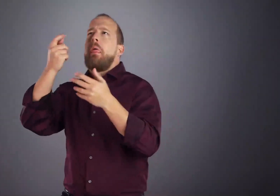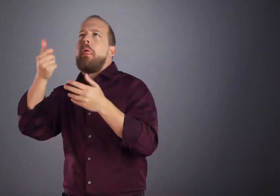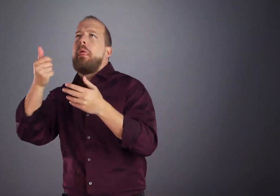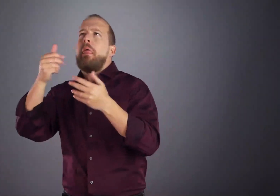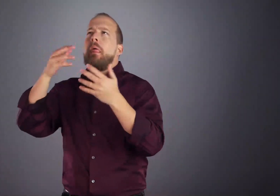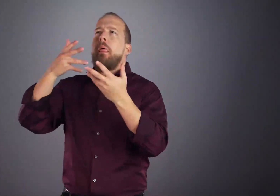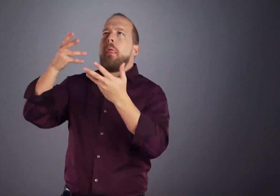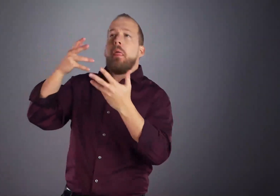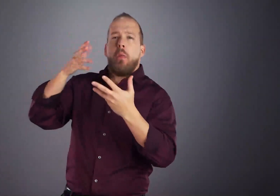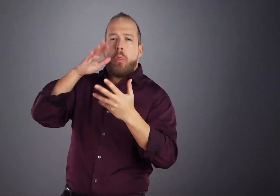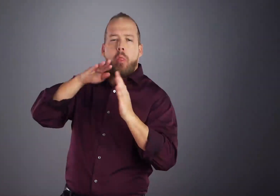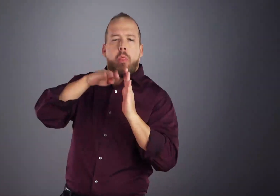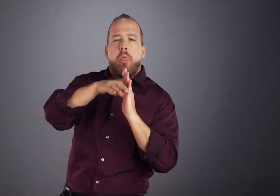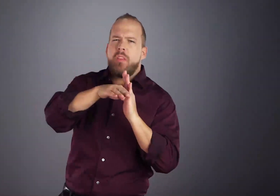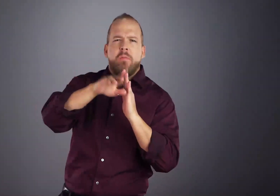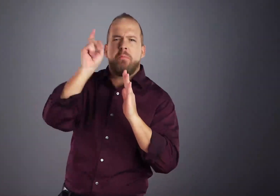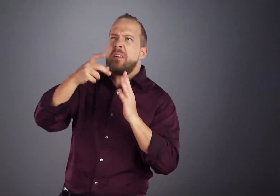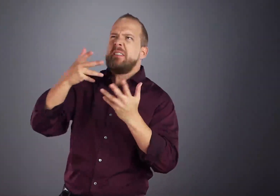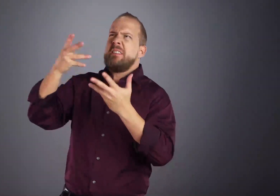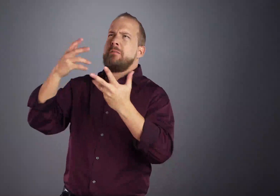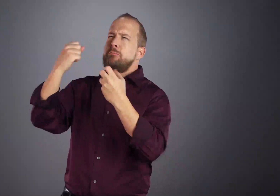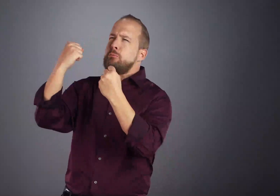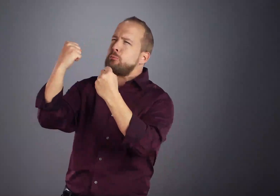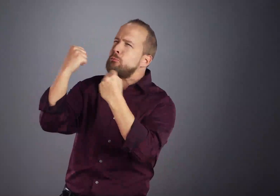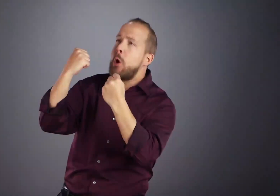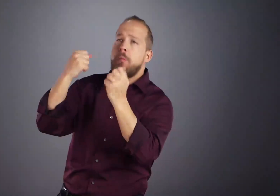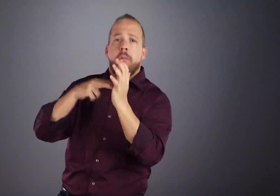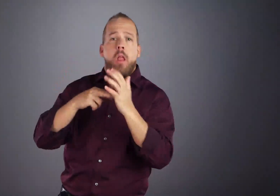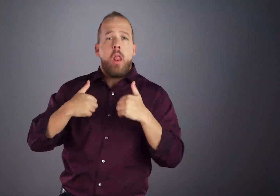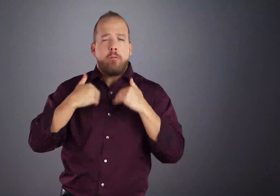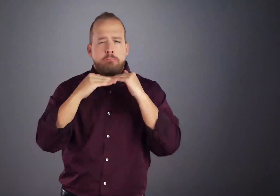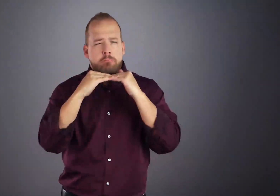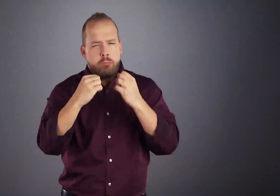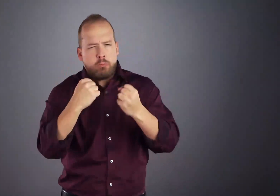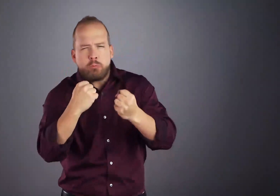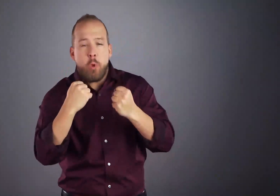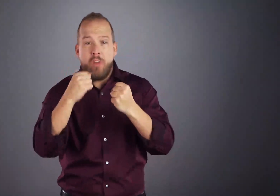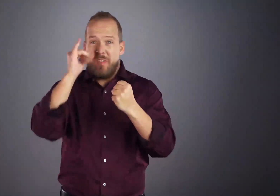For if an alcoholic failed to perfect and enlarge his spiritual life